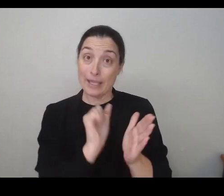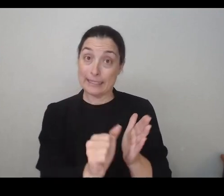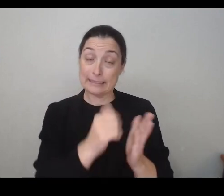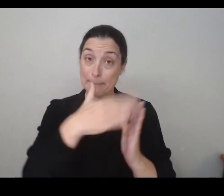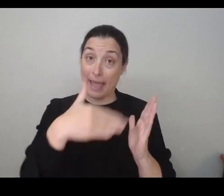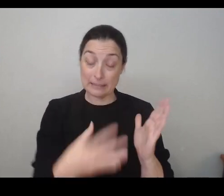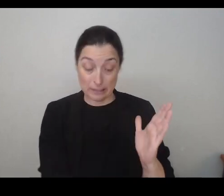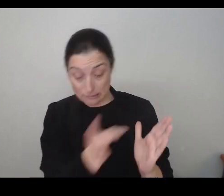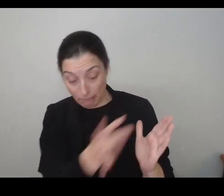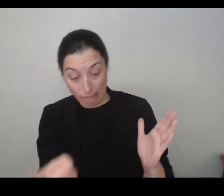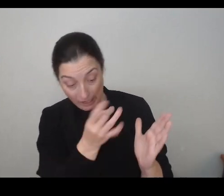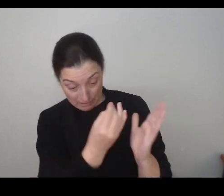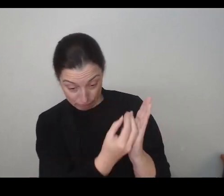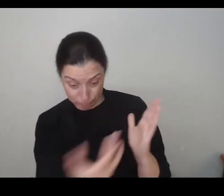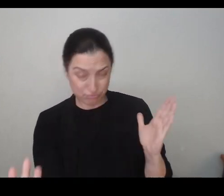You have many problems around the paintings.